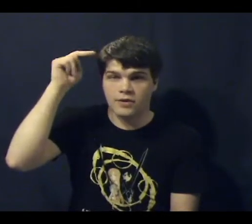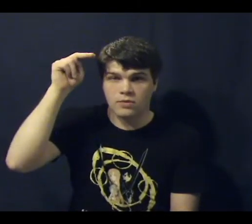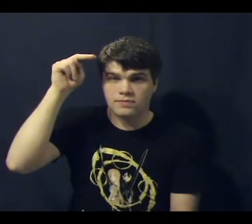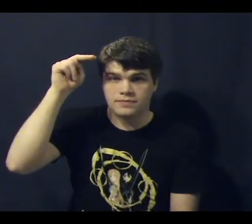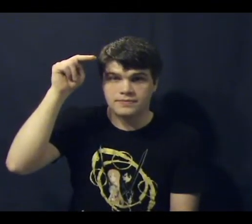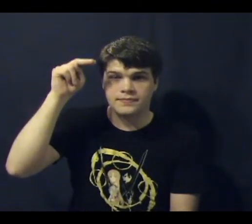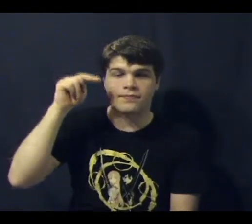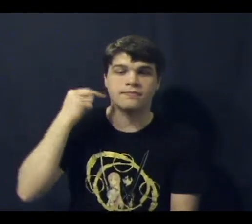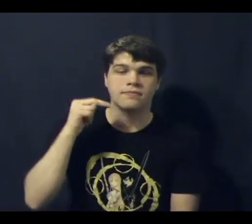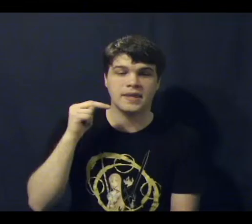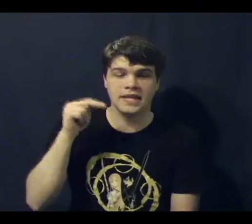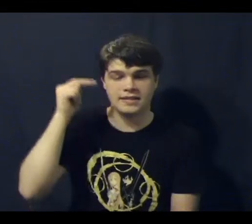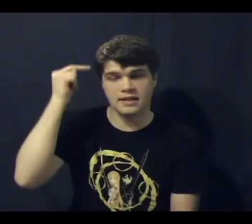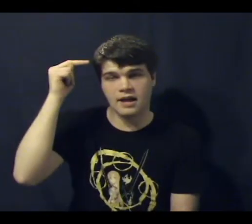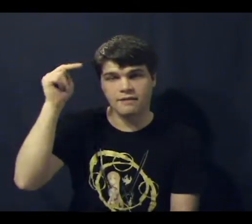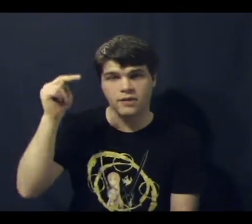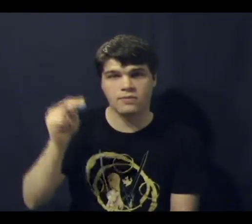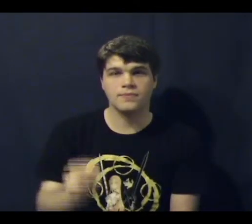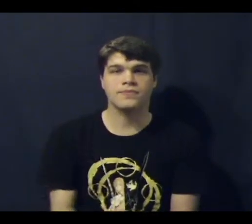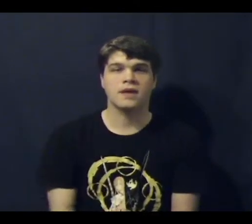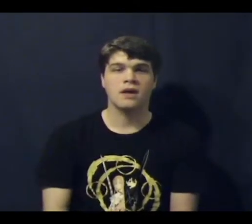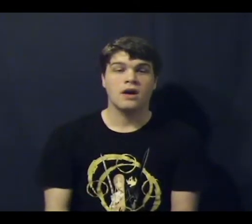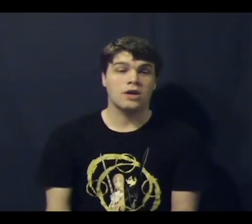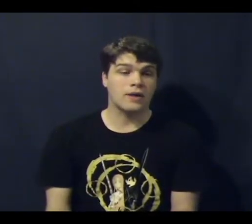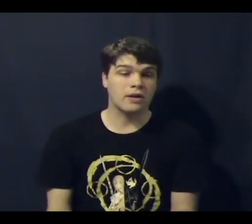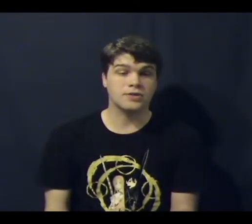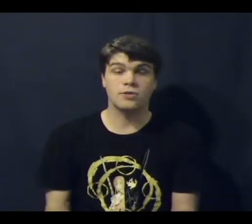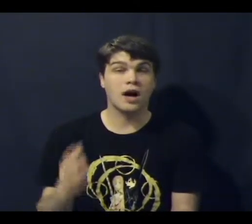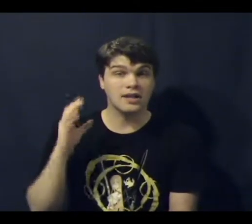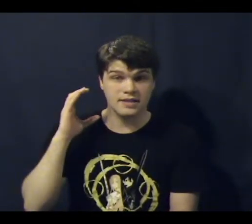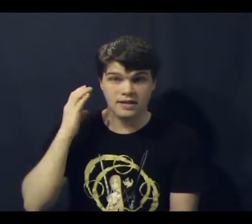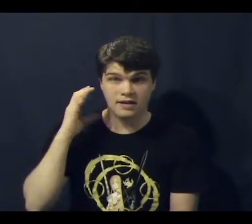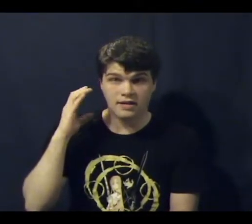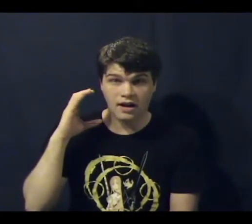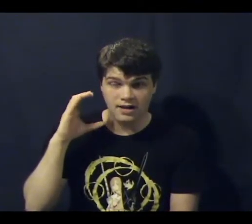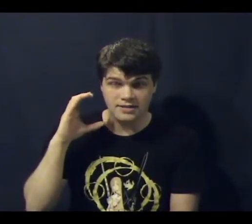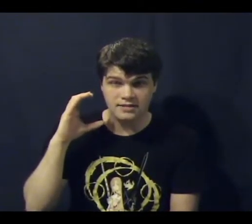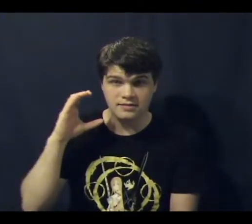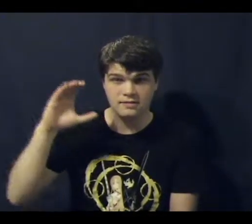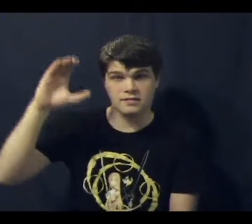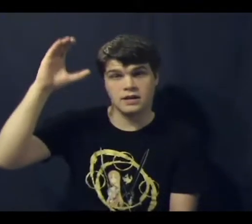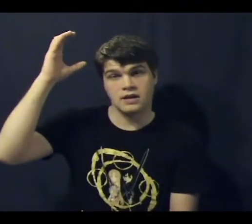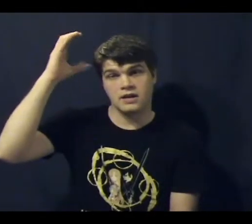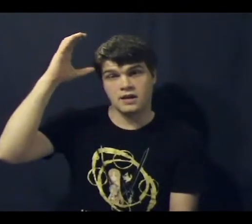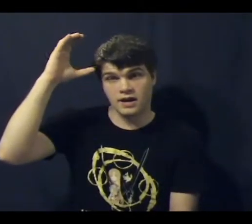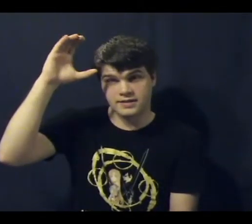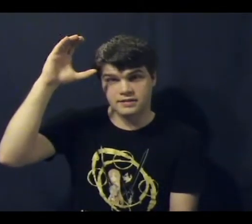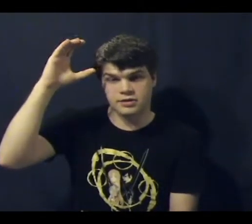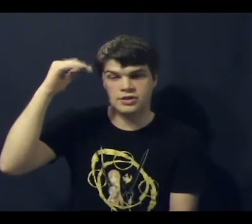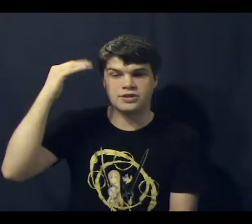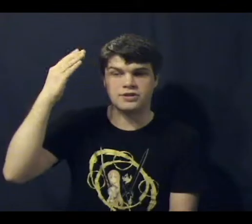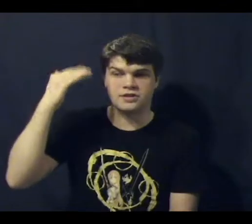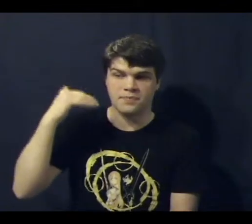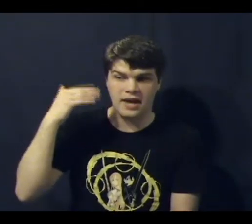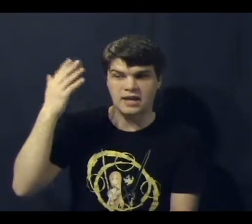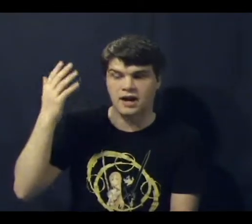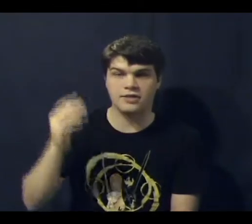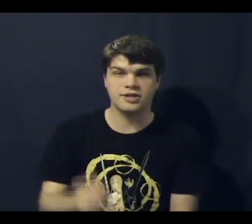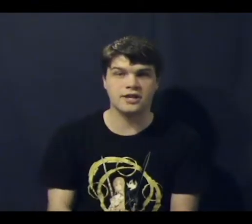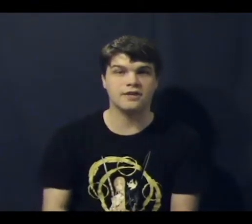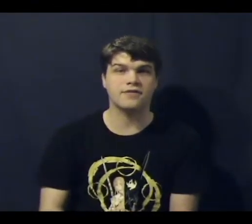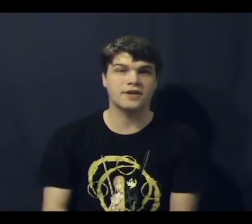Niece and nephew. You can also do cousin there. Cousin... cousin, depending on the gender of the cousin.